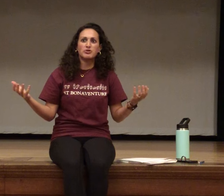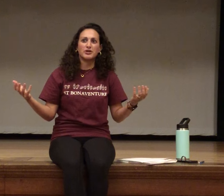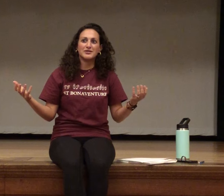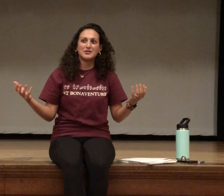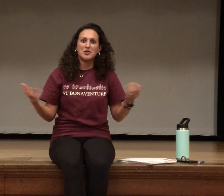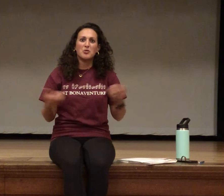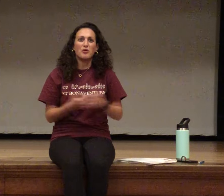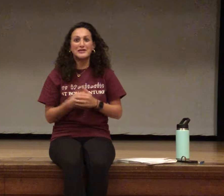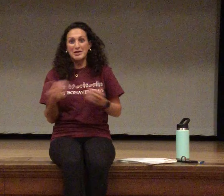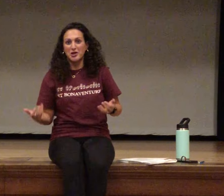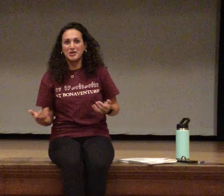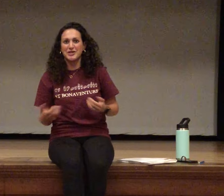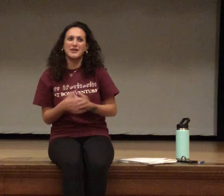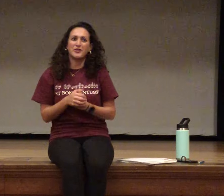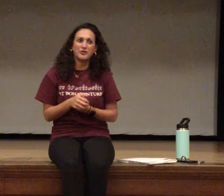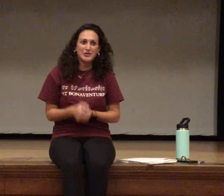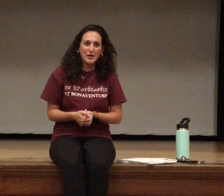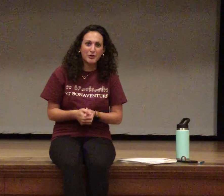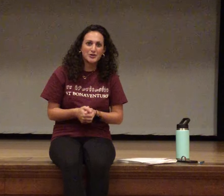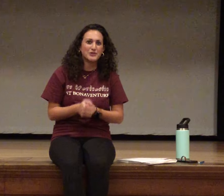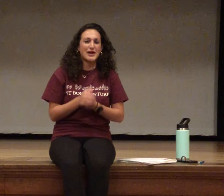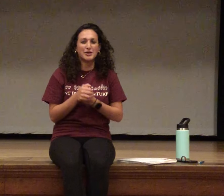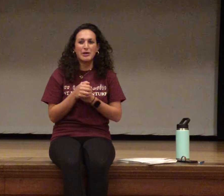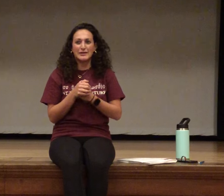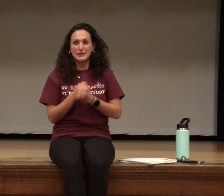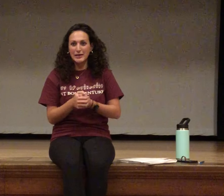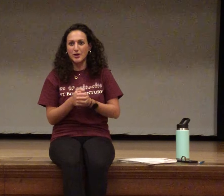captions well that's English that's not their first language so it's not going to be as clear